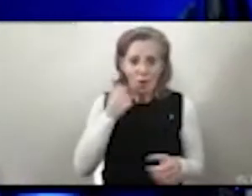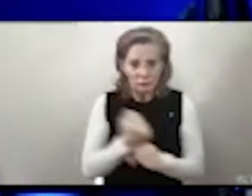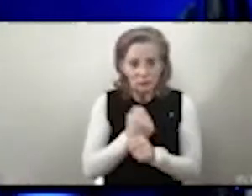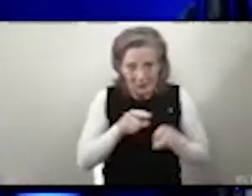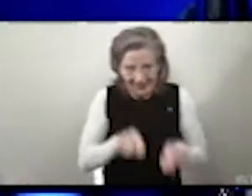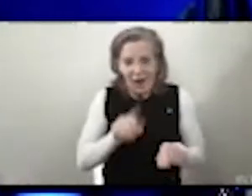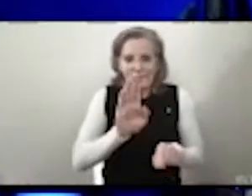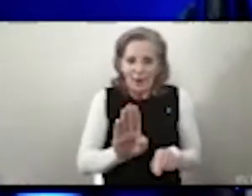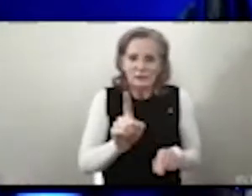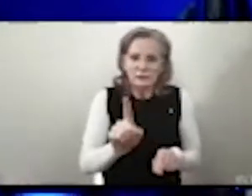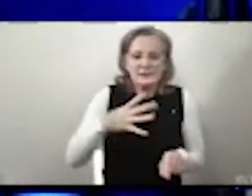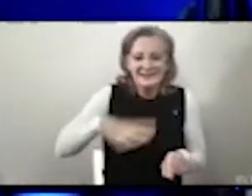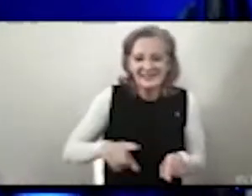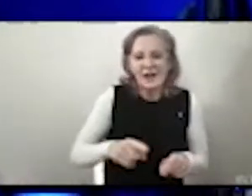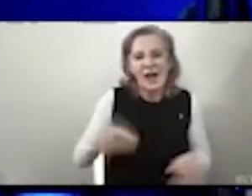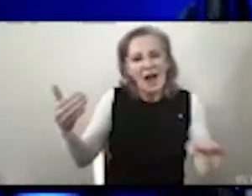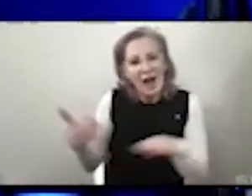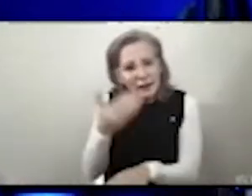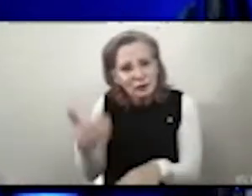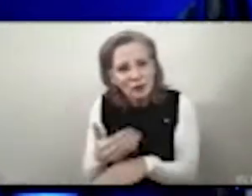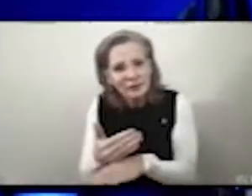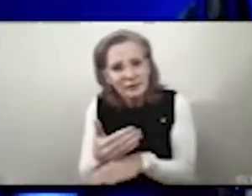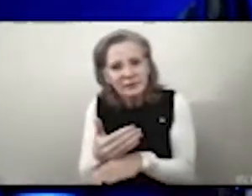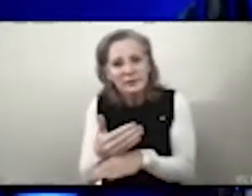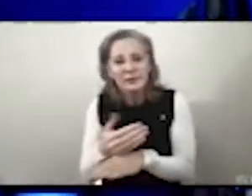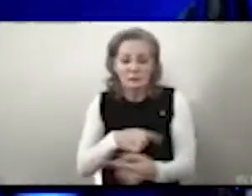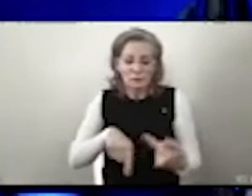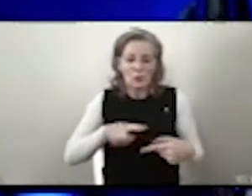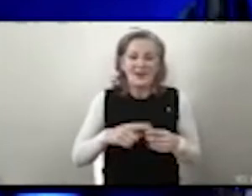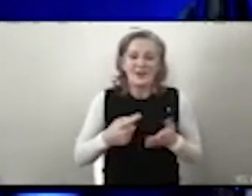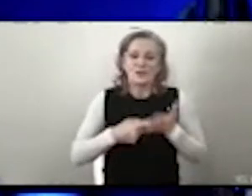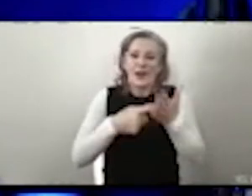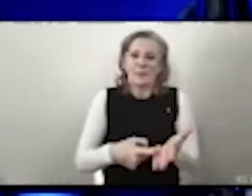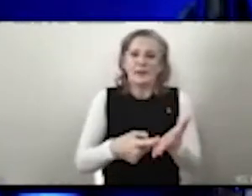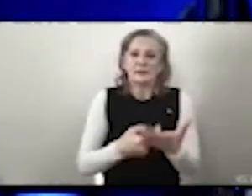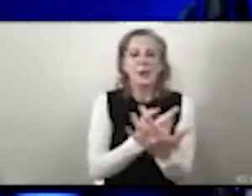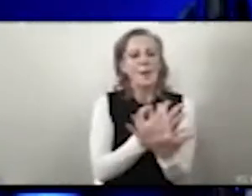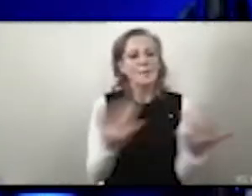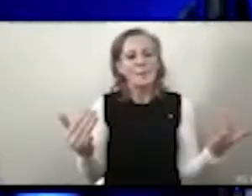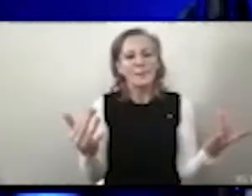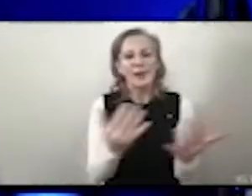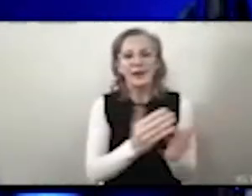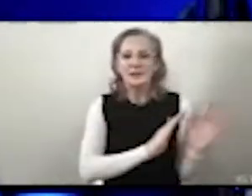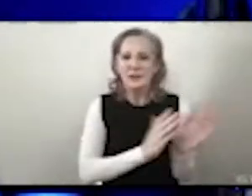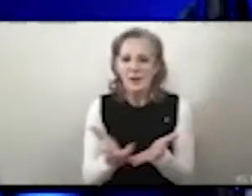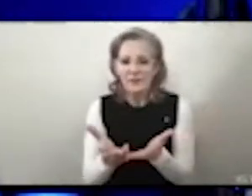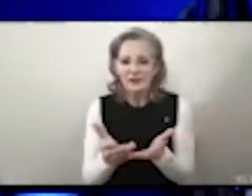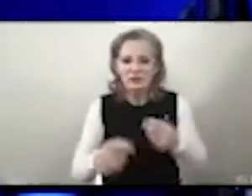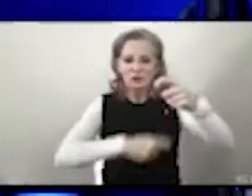recommends establishing a public service transformation partnership to promote principles and experience